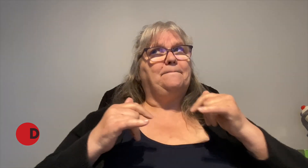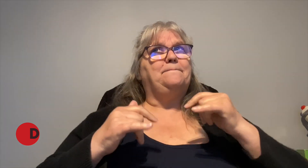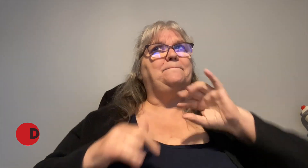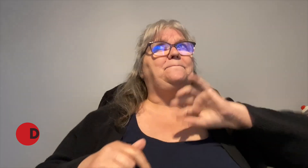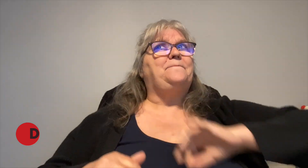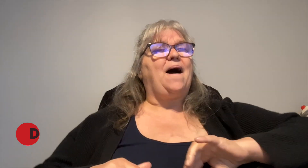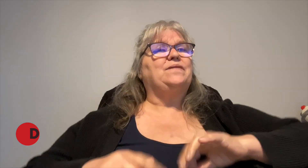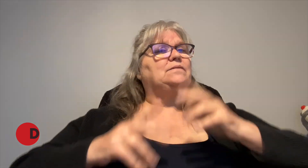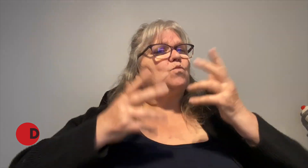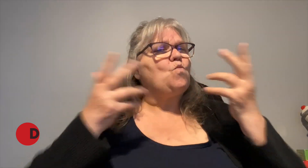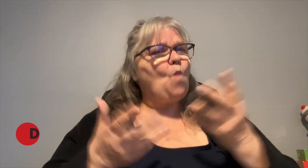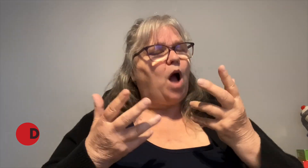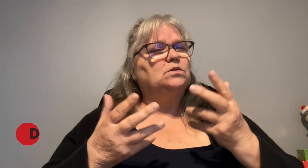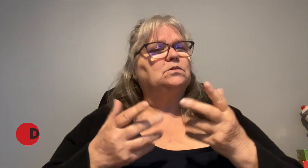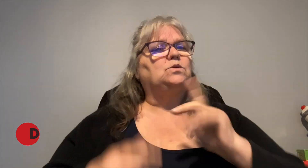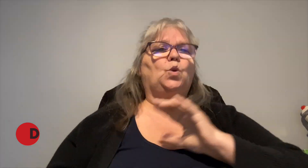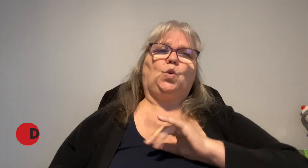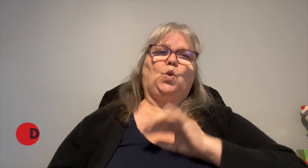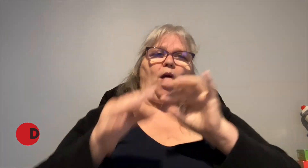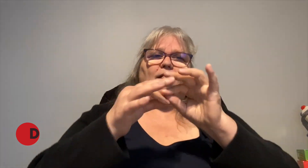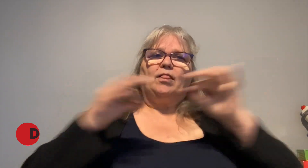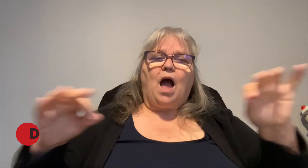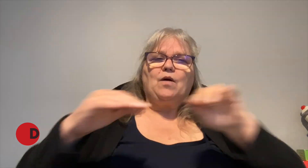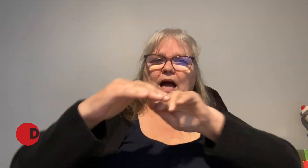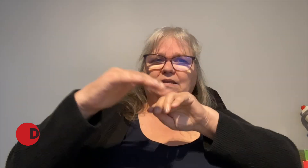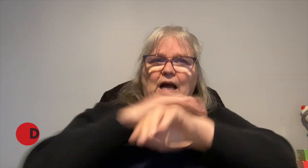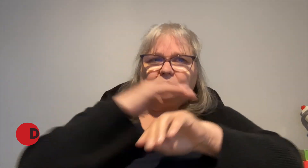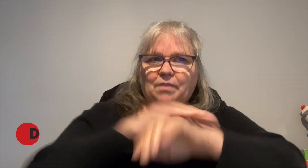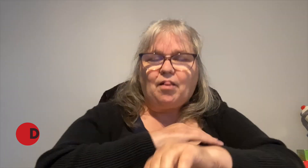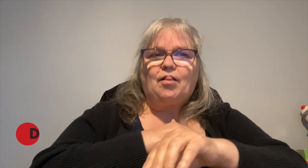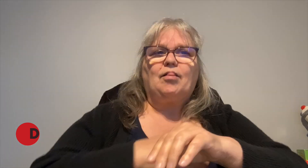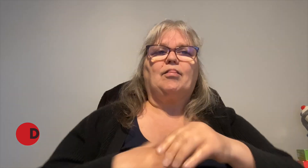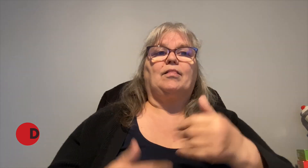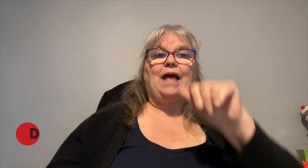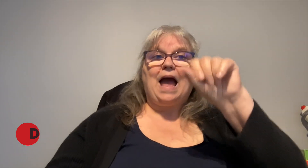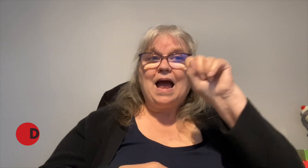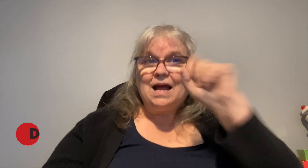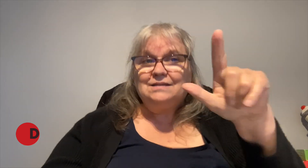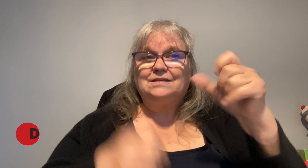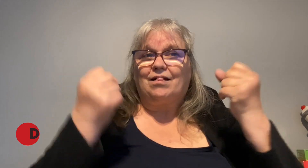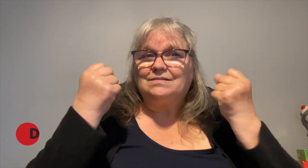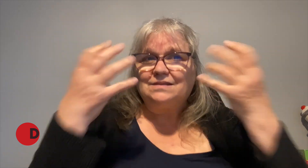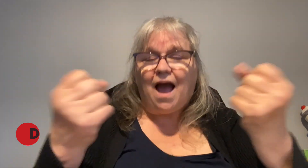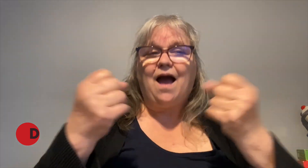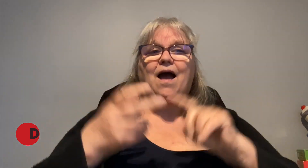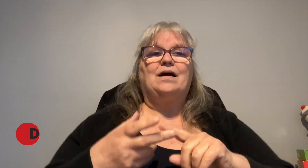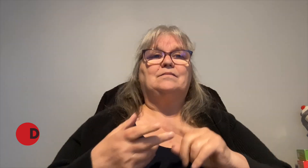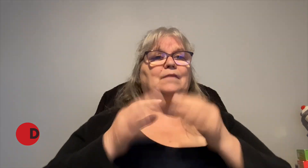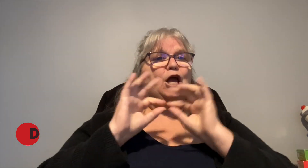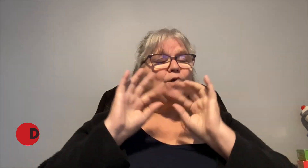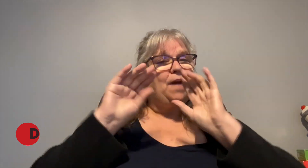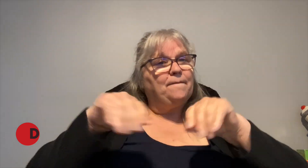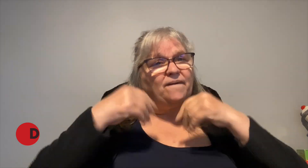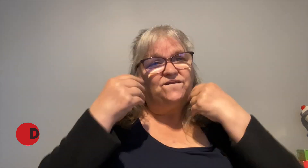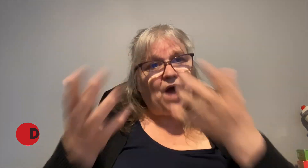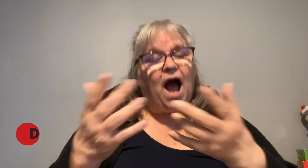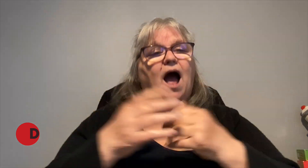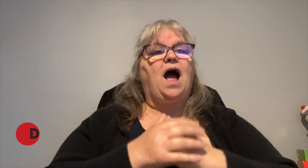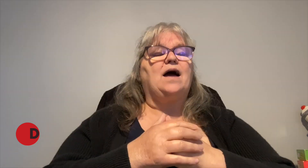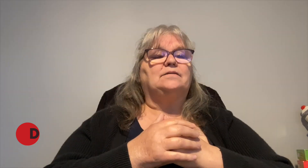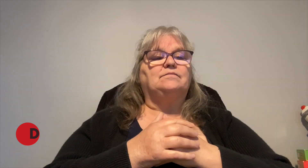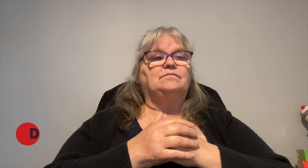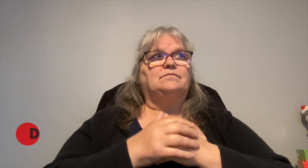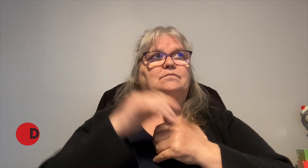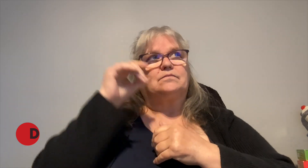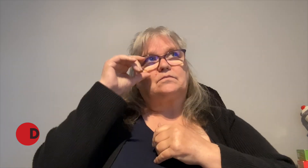is language accessibility, signing in ASL and benefiting from interpreters,